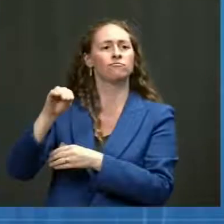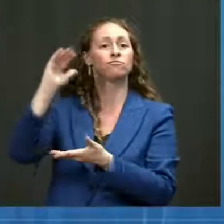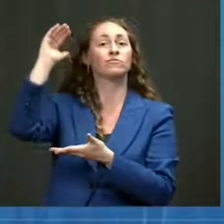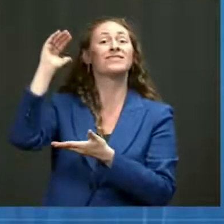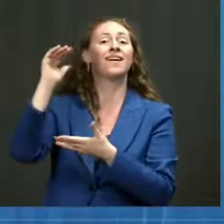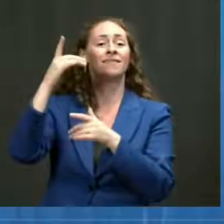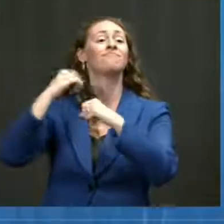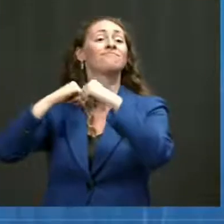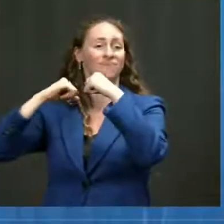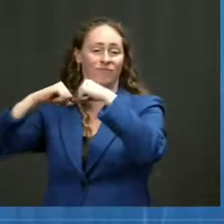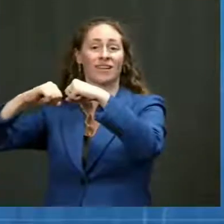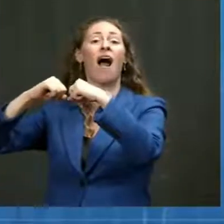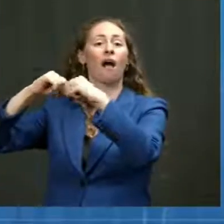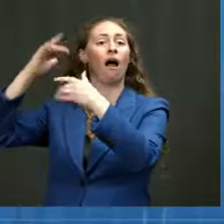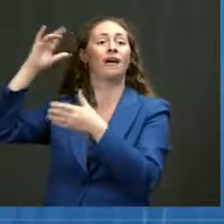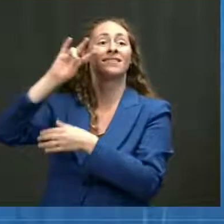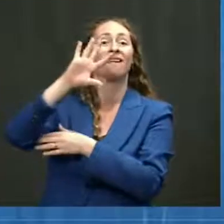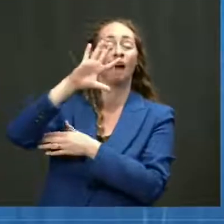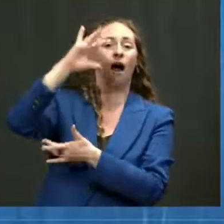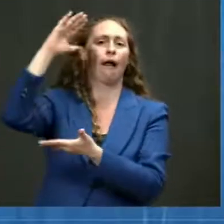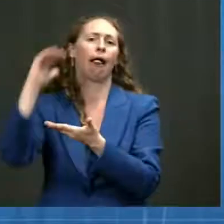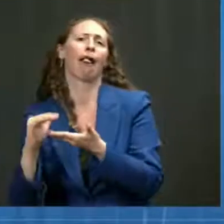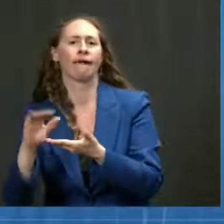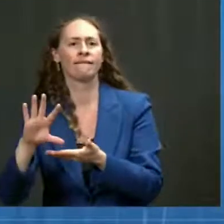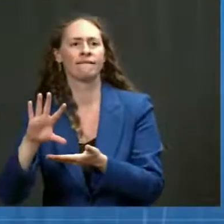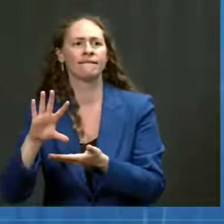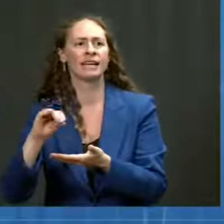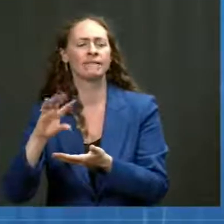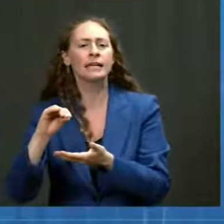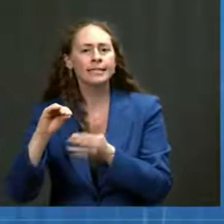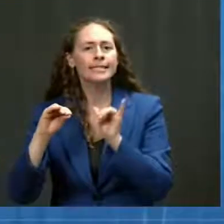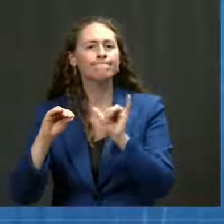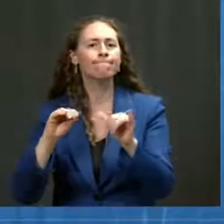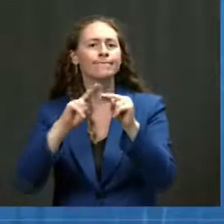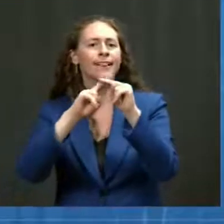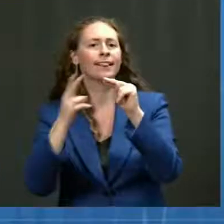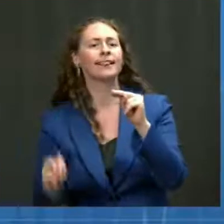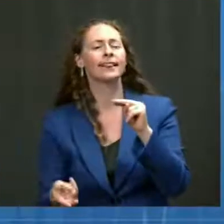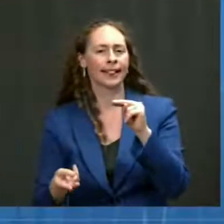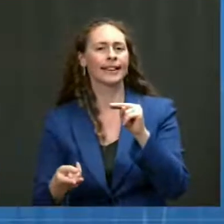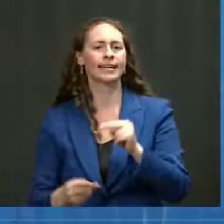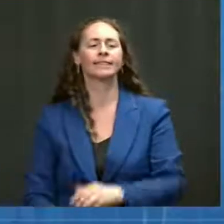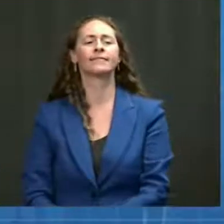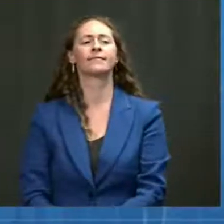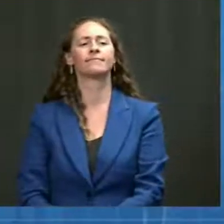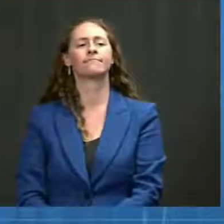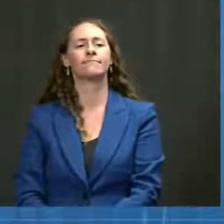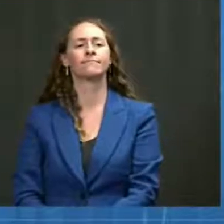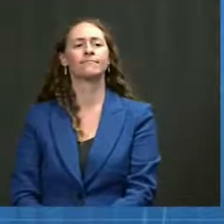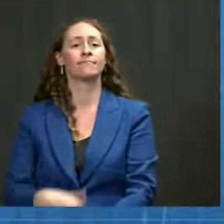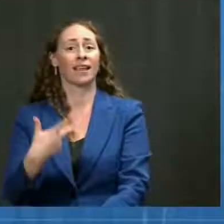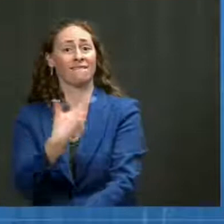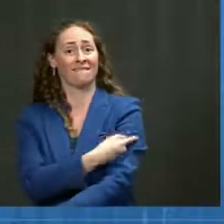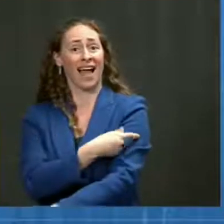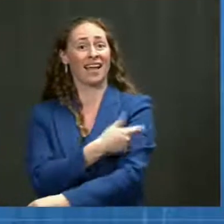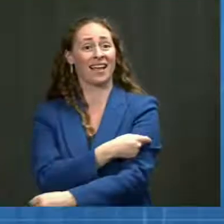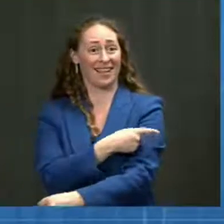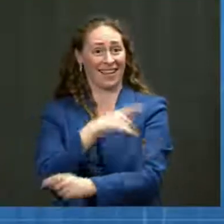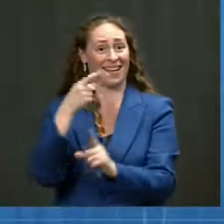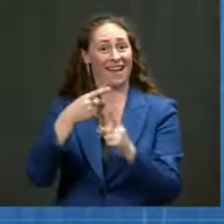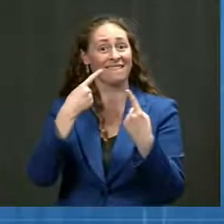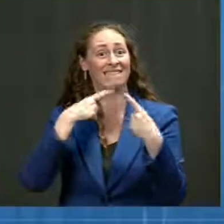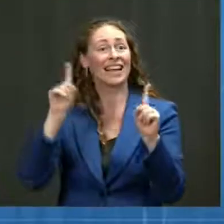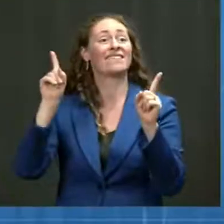TIME, FROM 75% IN MARCH, 253%